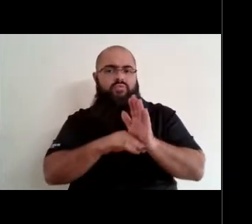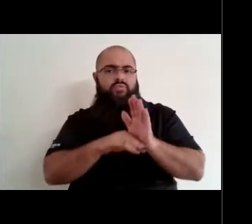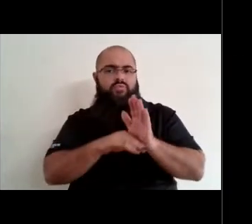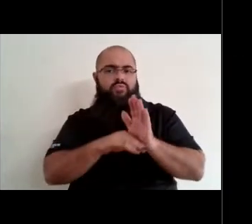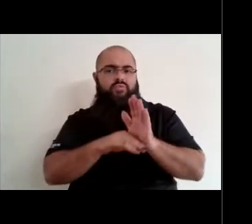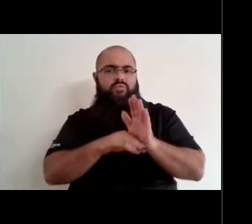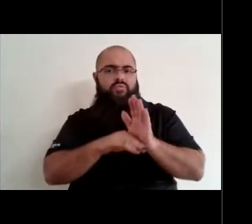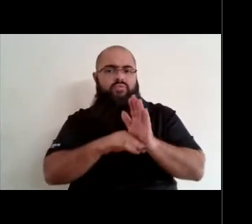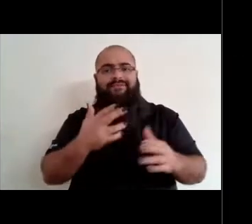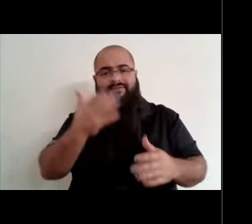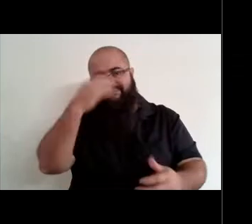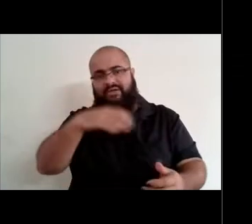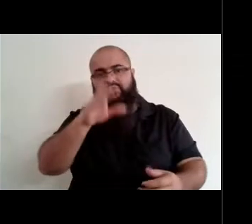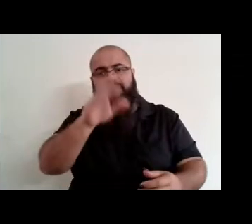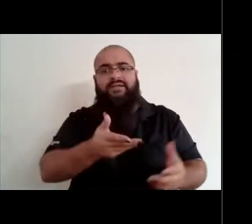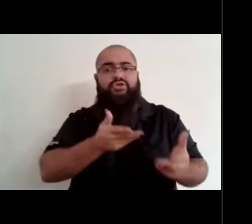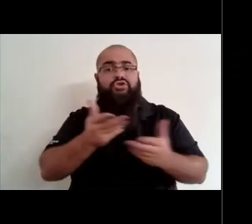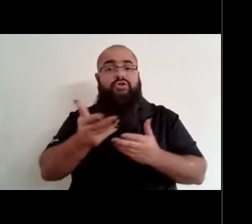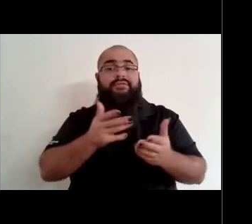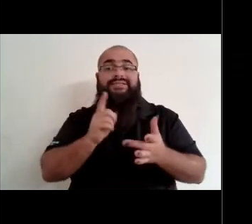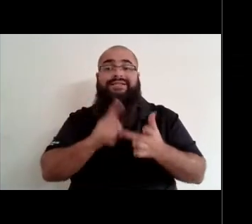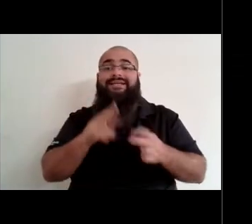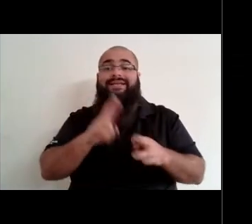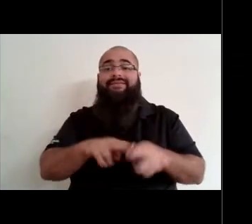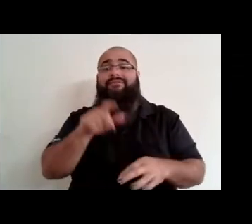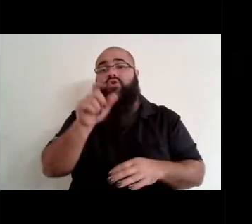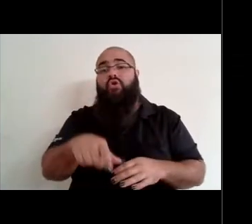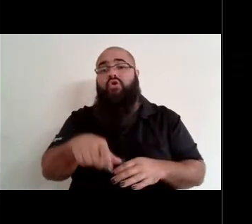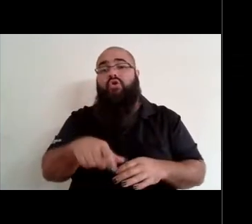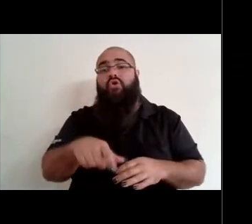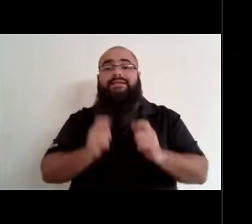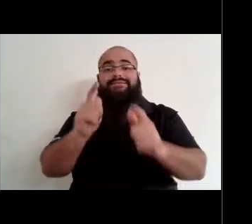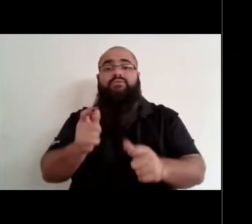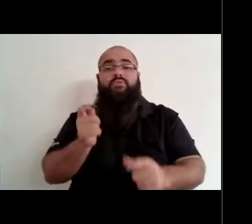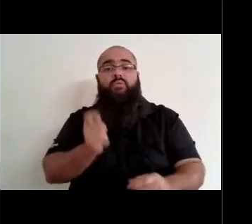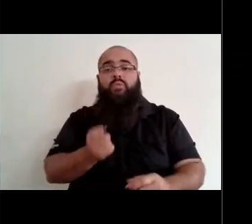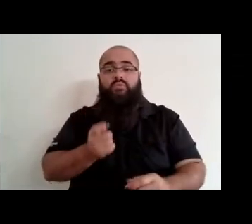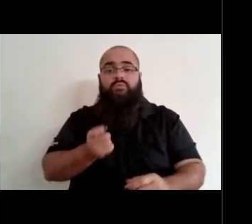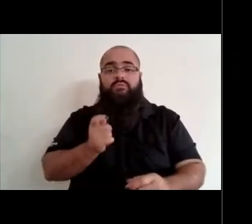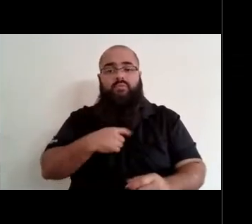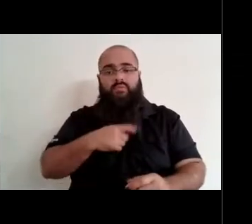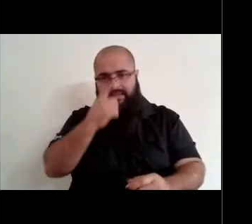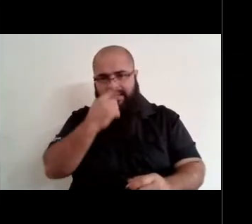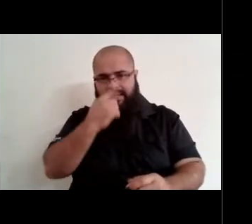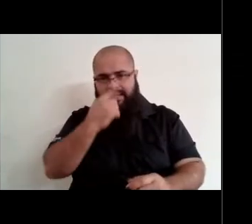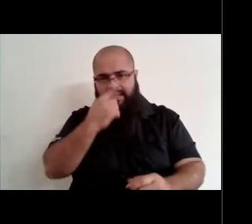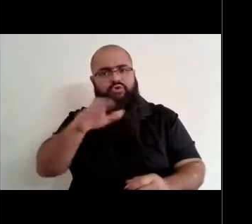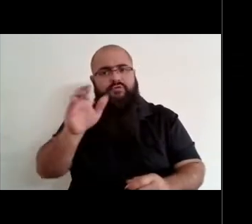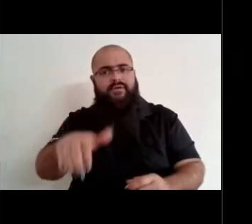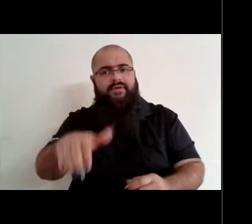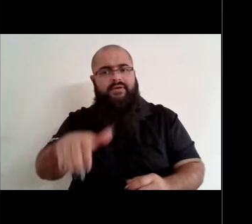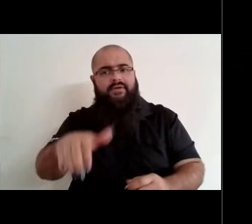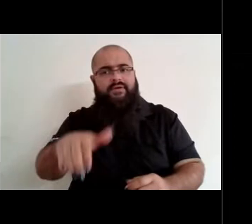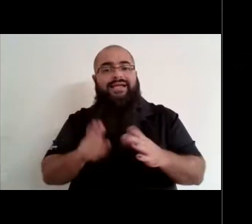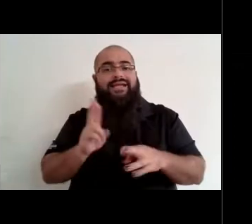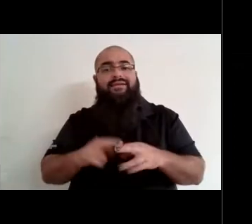How do I access information about what's happening with my matter, how do I engage into have in Microsoft Teams.